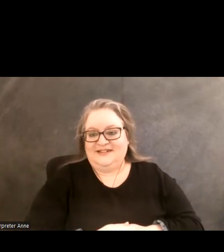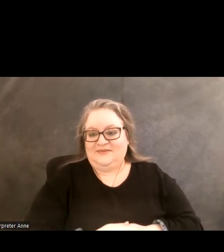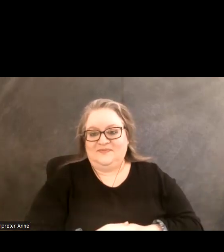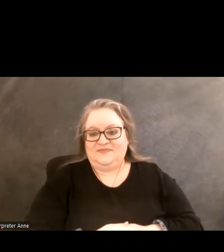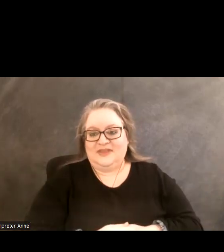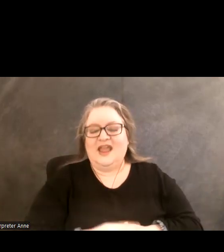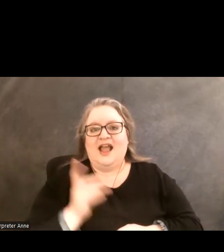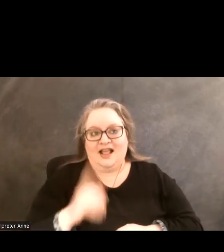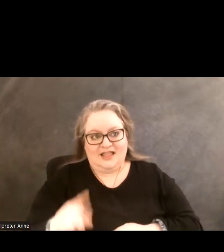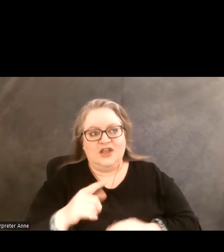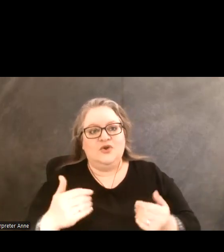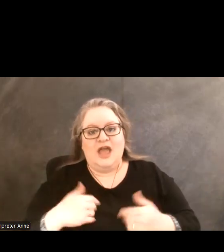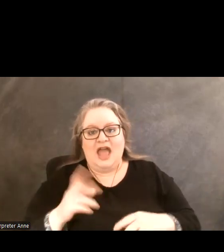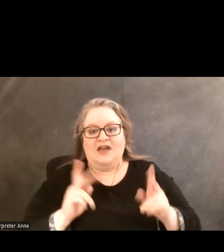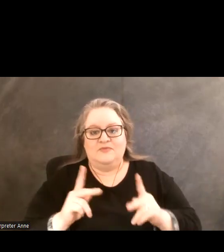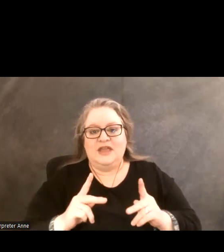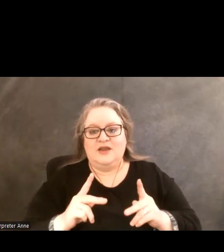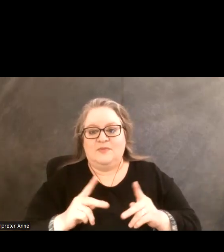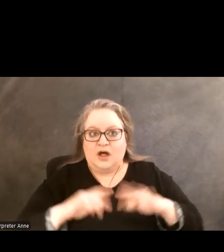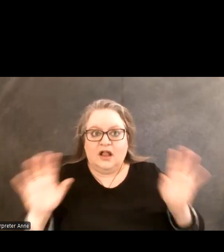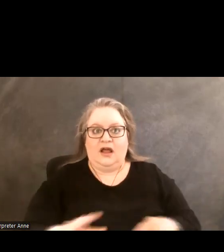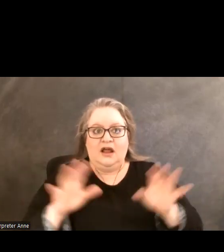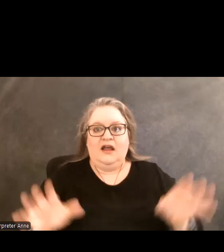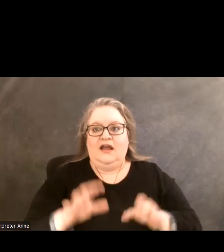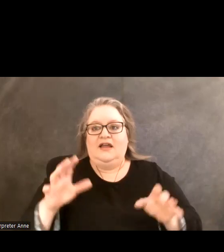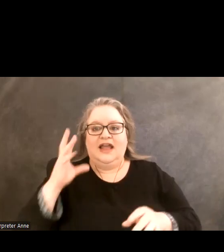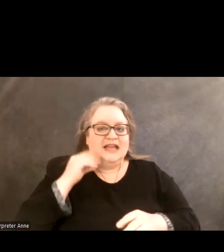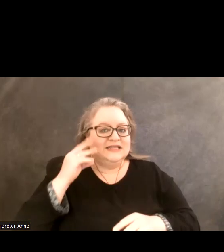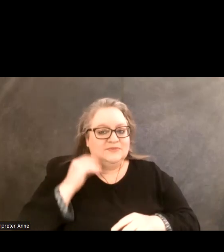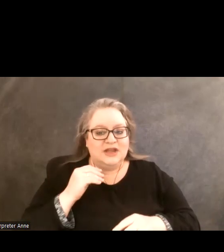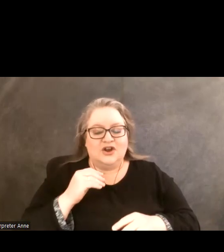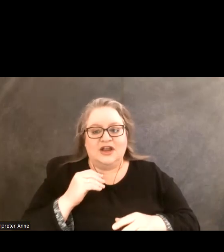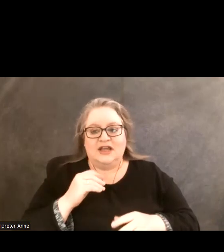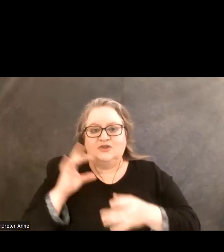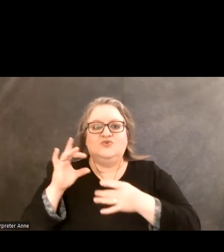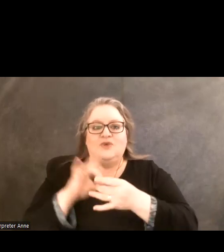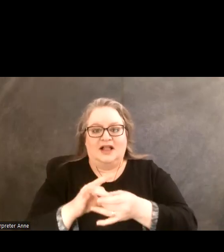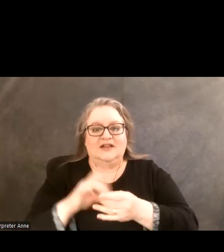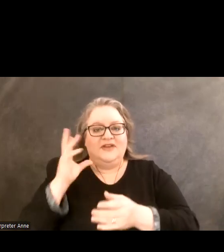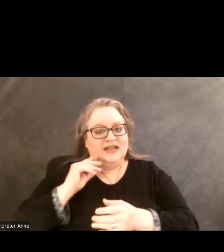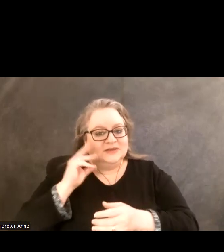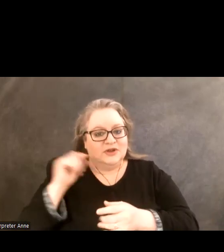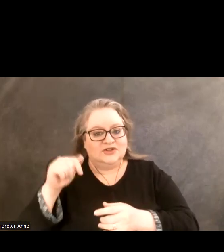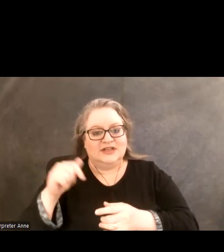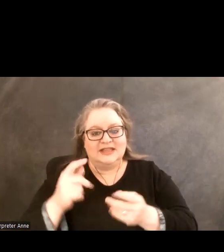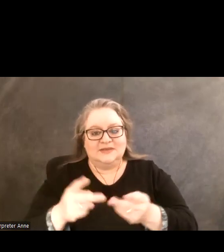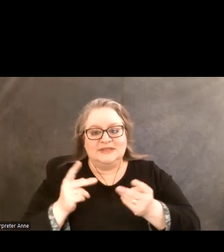got people with boots on the ground experience that is completely relevant experience to these positions, that just